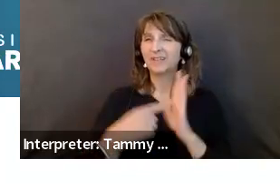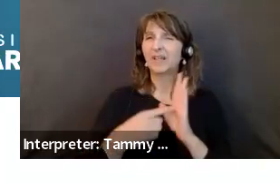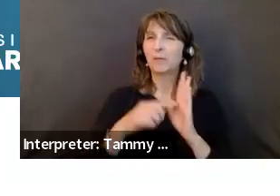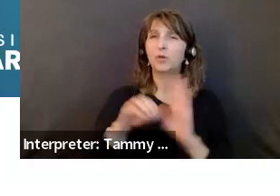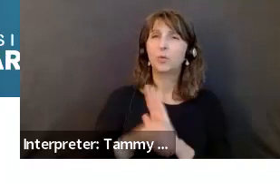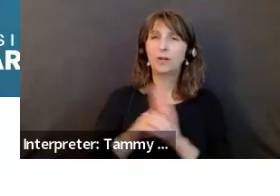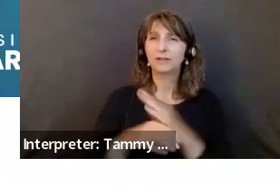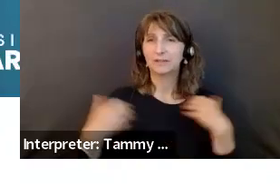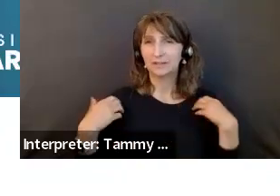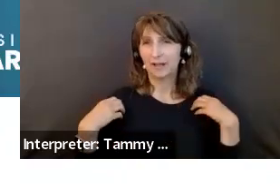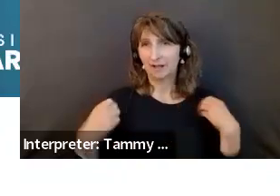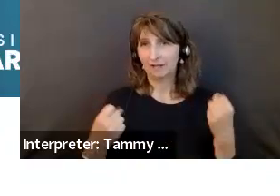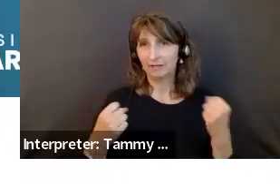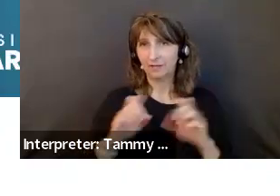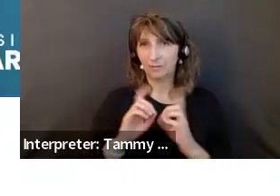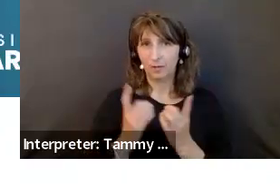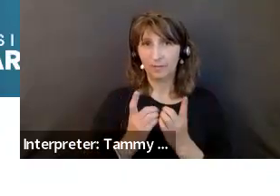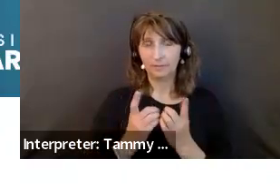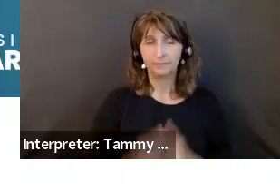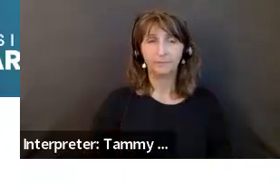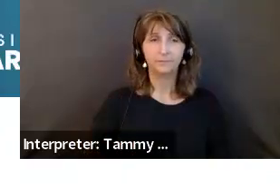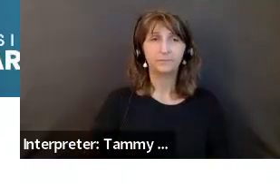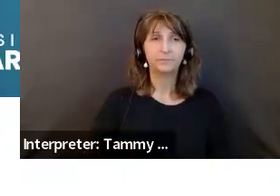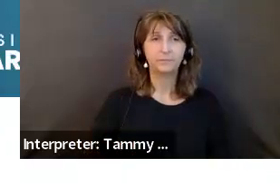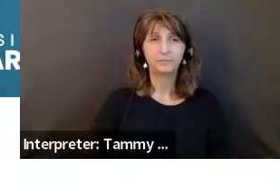Next slide. Now as we look towards implementing the ship, we just wanted to share this very high level overview of the attributes.